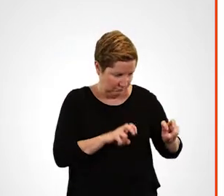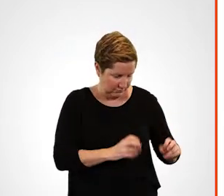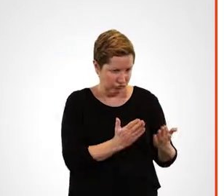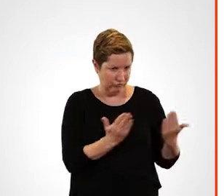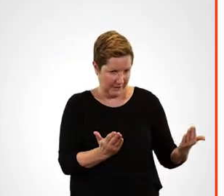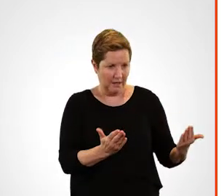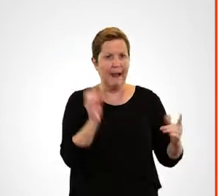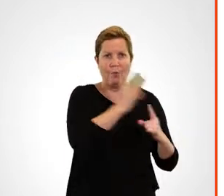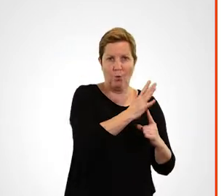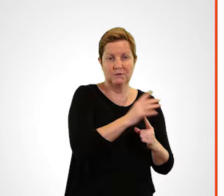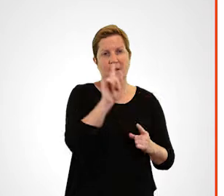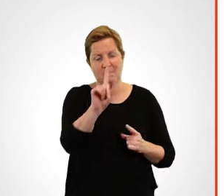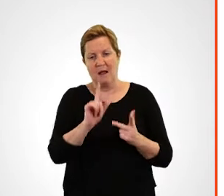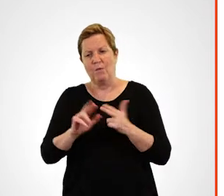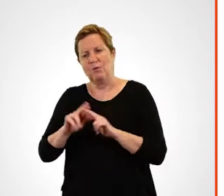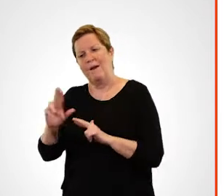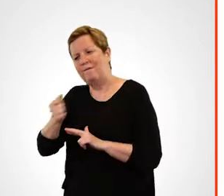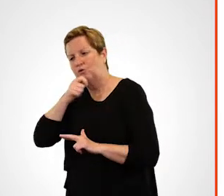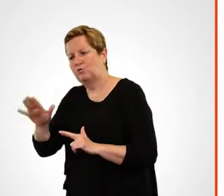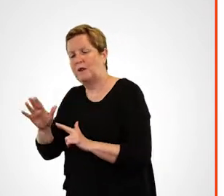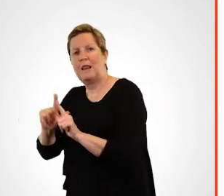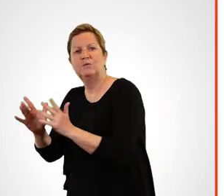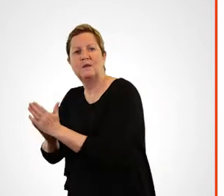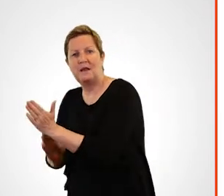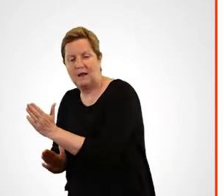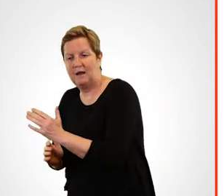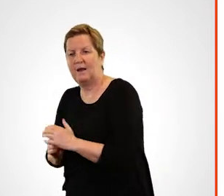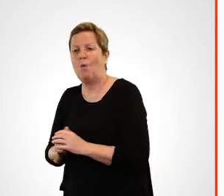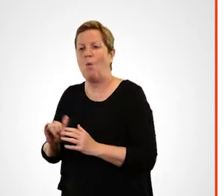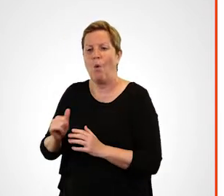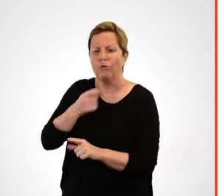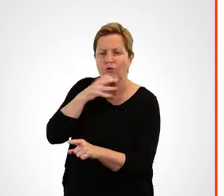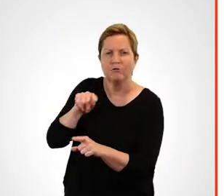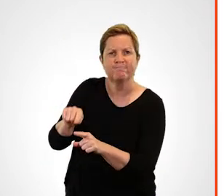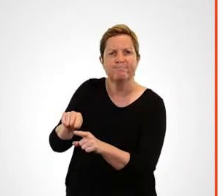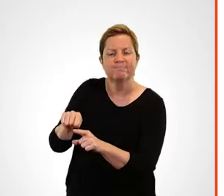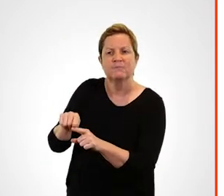when you have a child who has some language delay or you have a child who is not able to hear